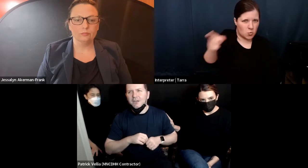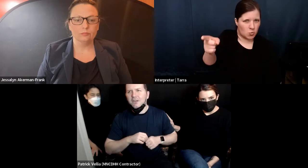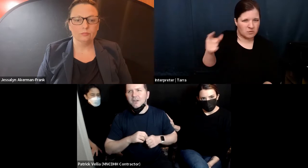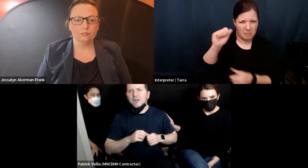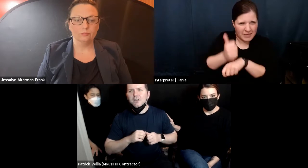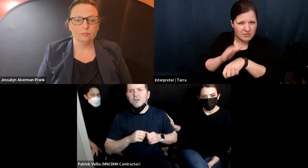I can see -- at work because she wears a different apron than everybody else so I can identify her from a few more